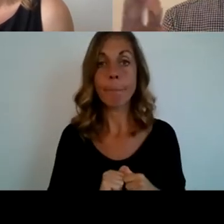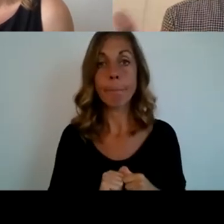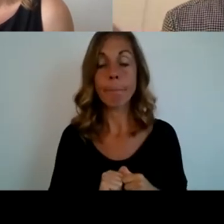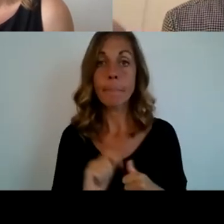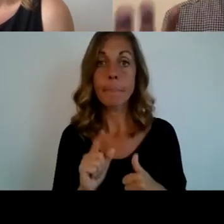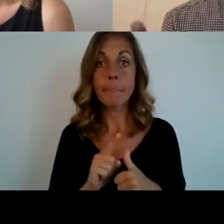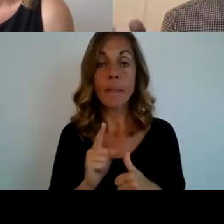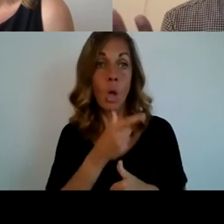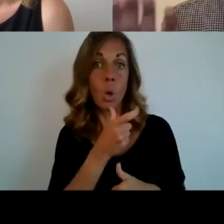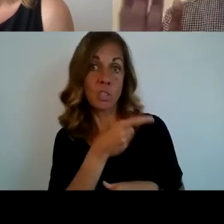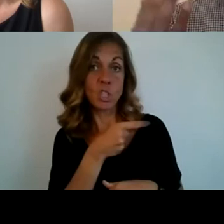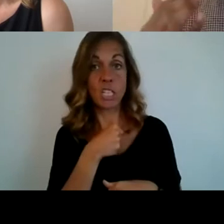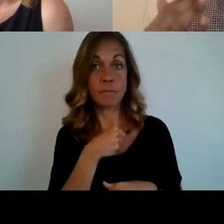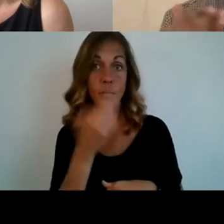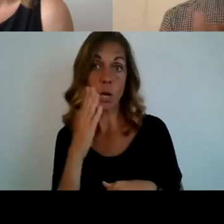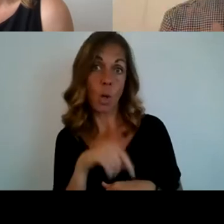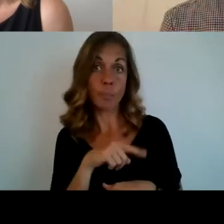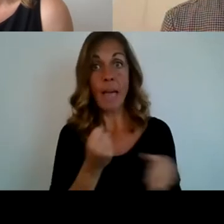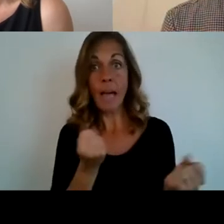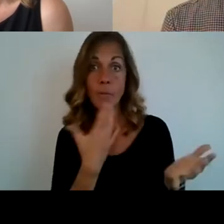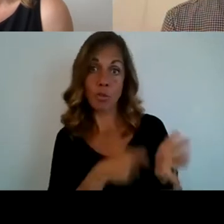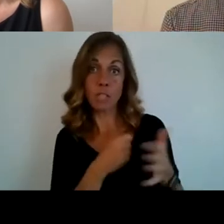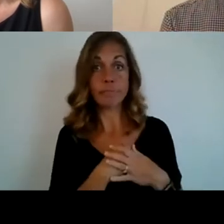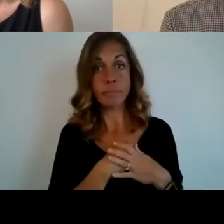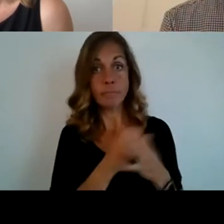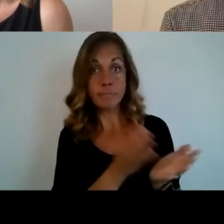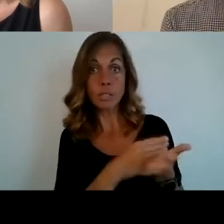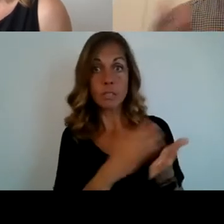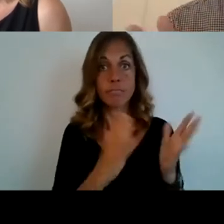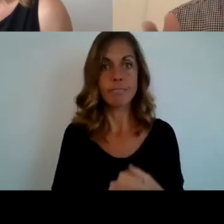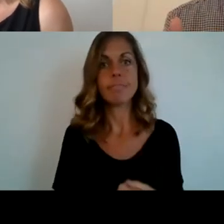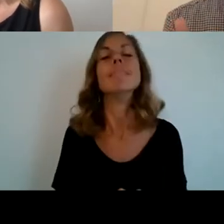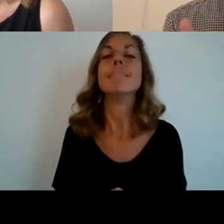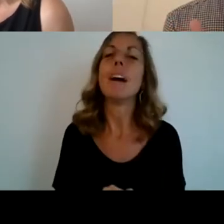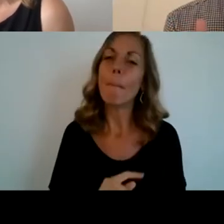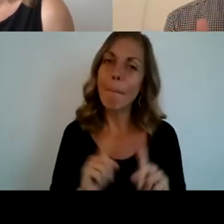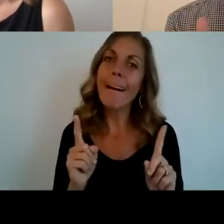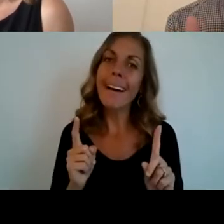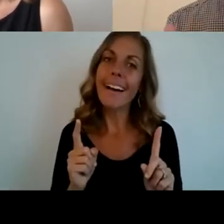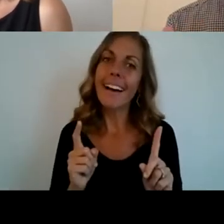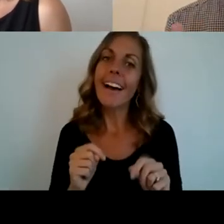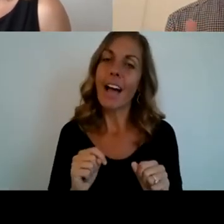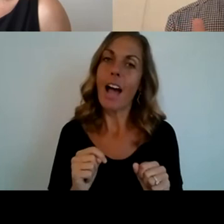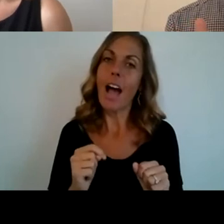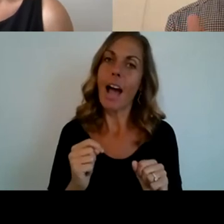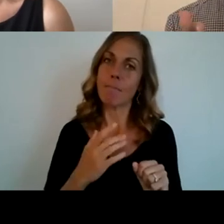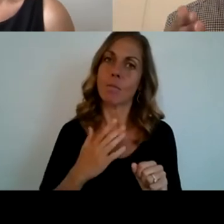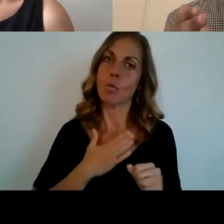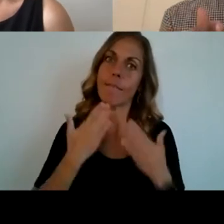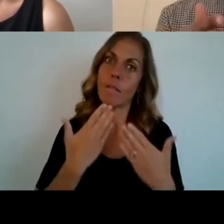We don't know her. Who is she? Right. And fortunately, I'm grateful that I'm at an organization that has absolutely invested